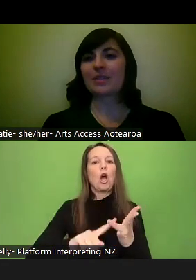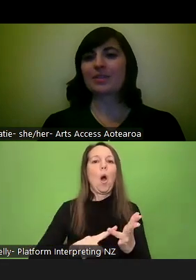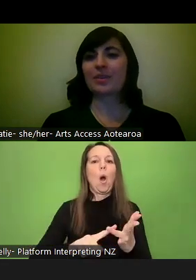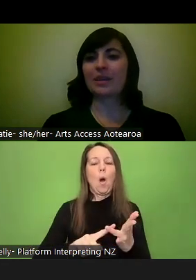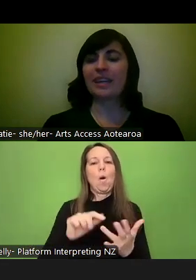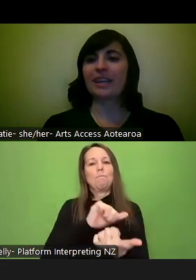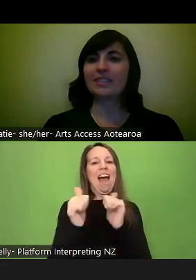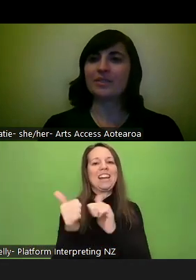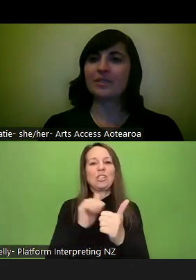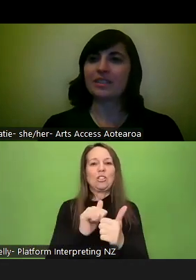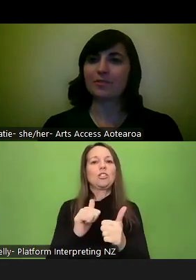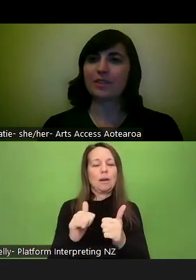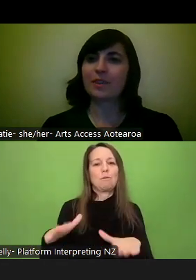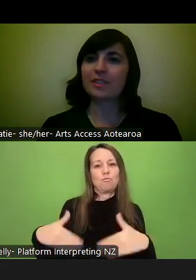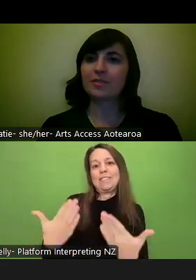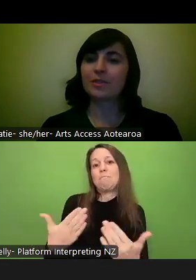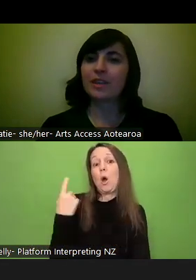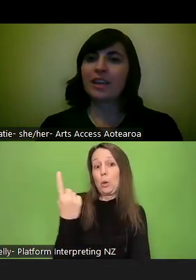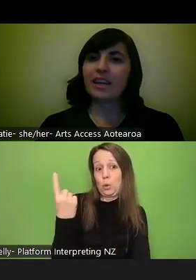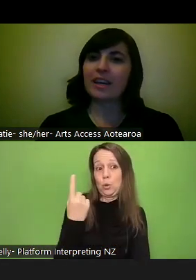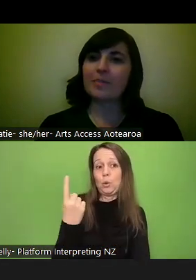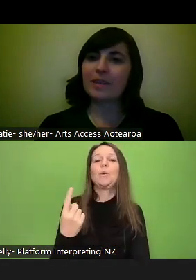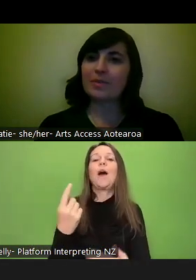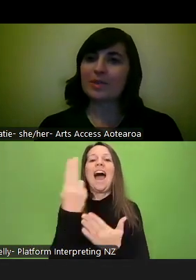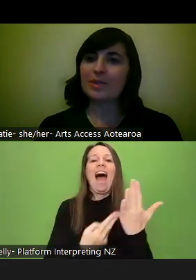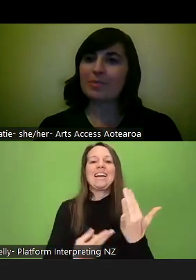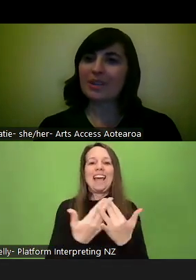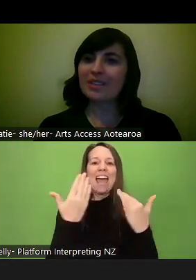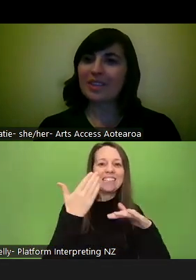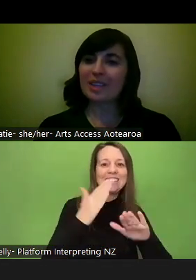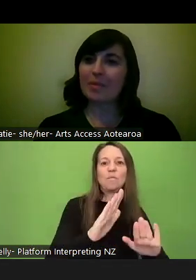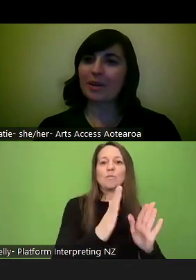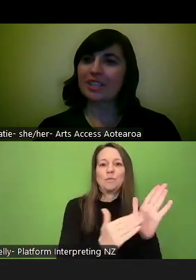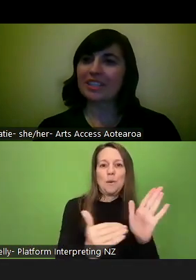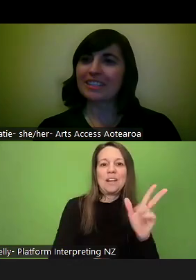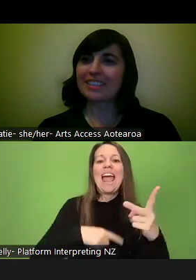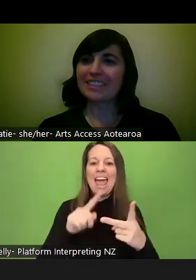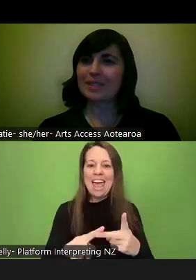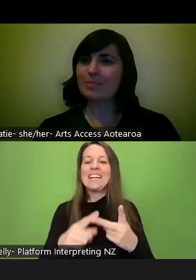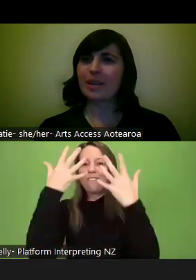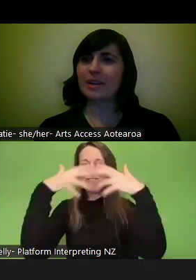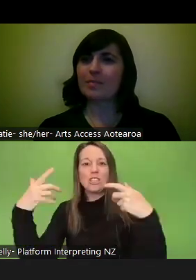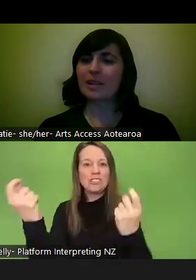Aotearoa and New Zealand Fringe Festival. It was born out of the collaboration that's